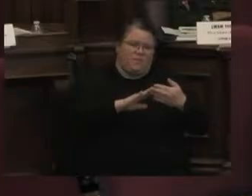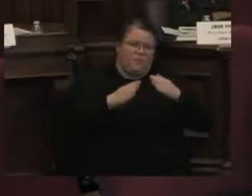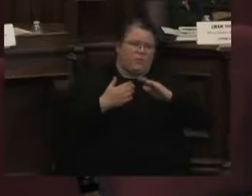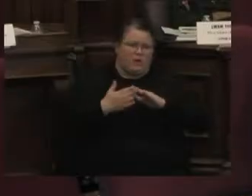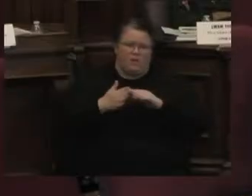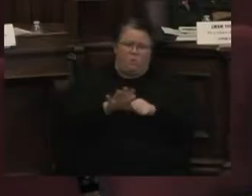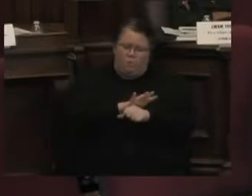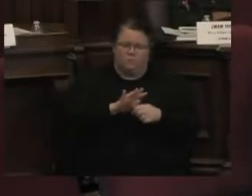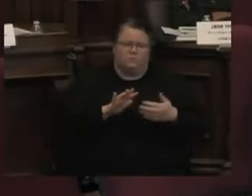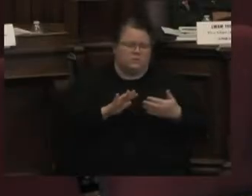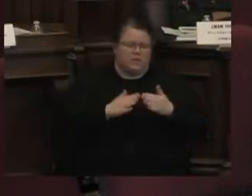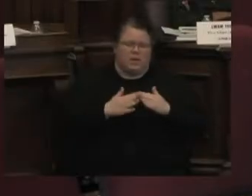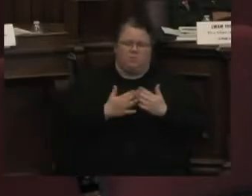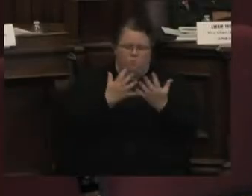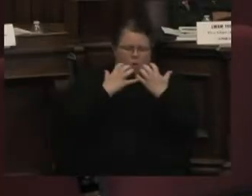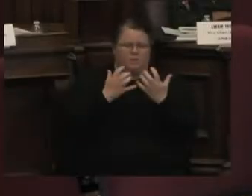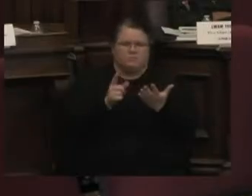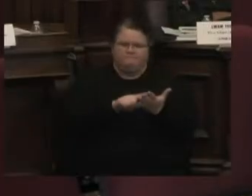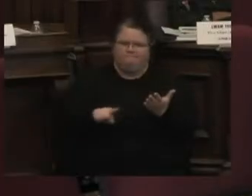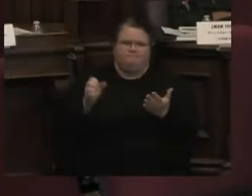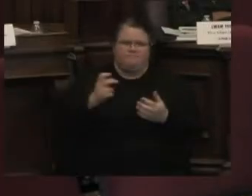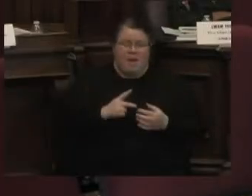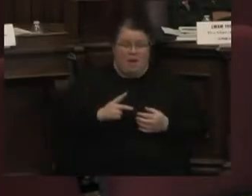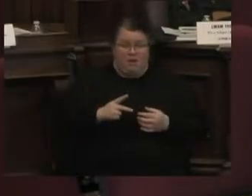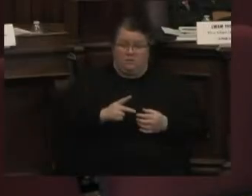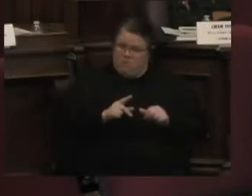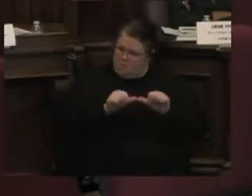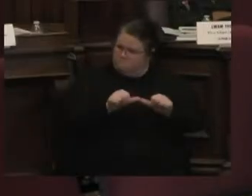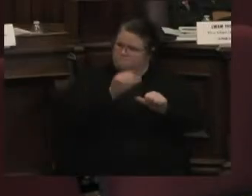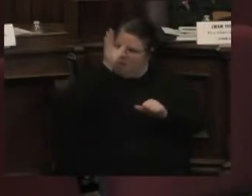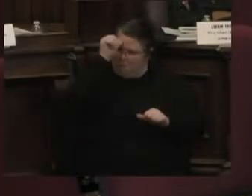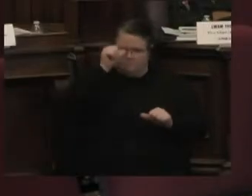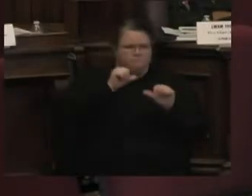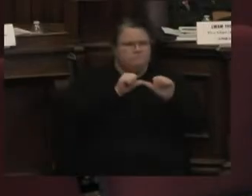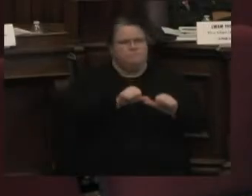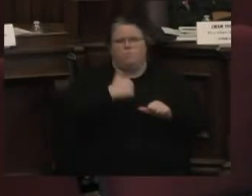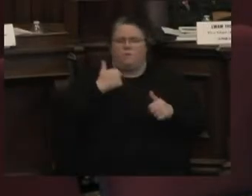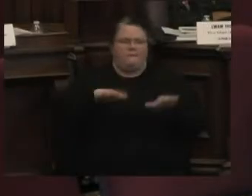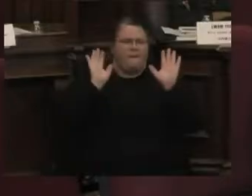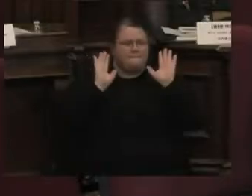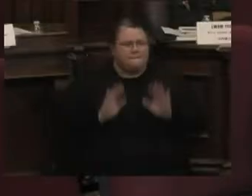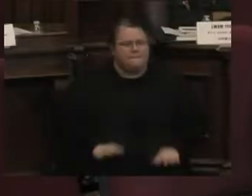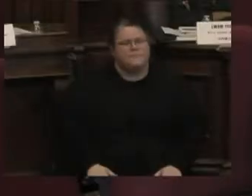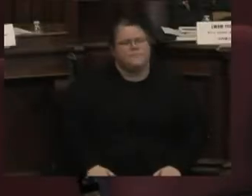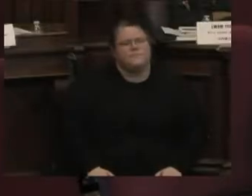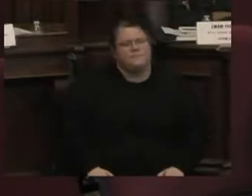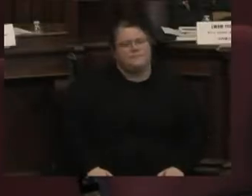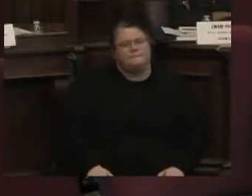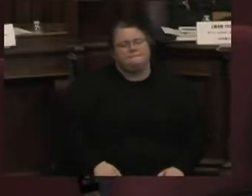that is to the board, the staff and to this community, the